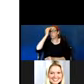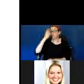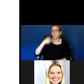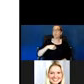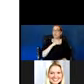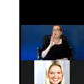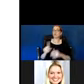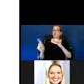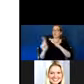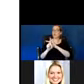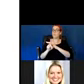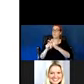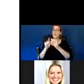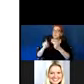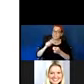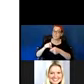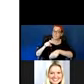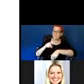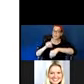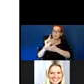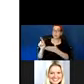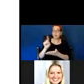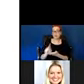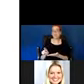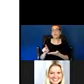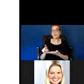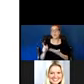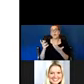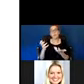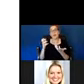We want our patients to be able to rely on us